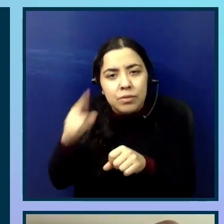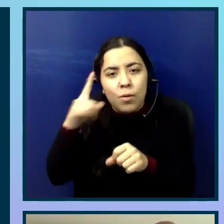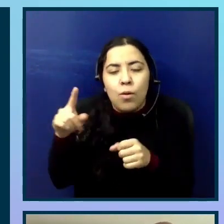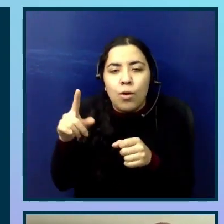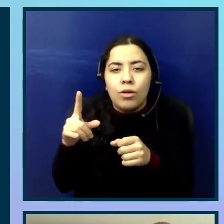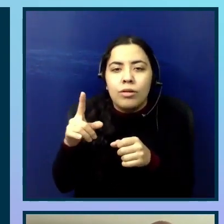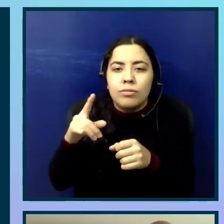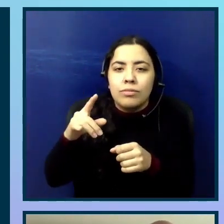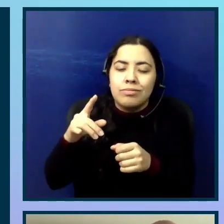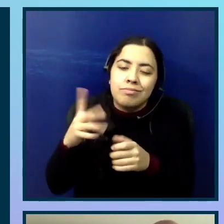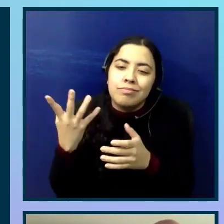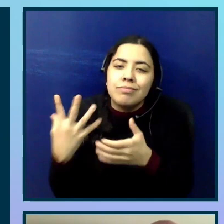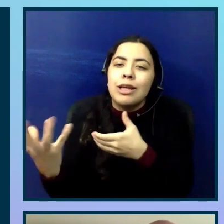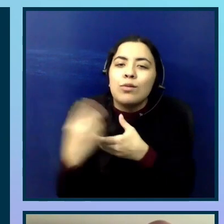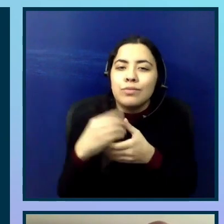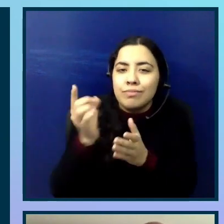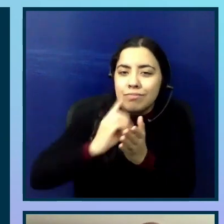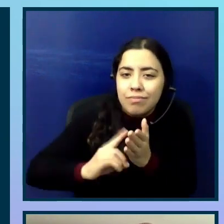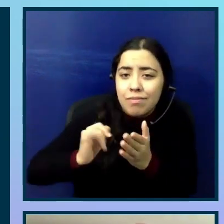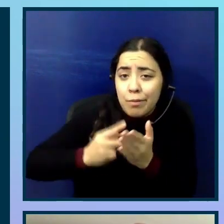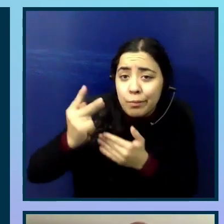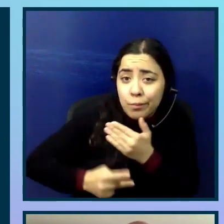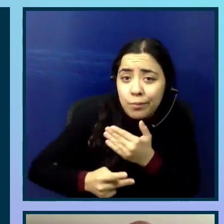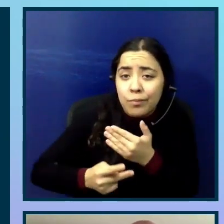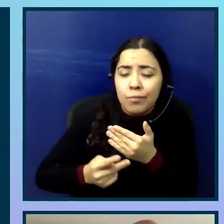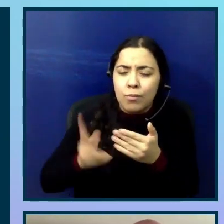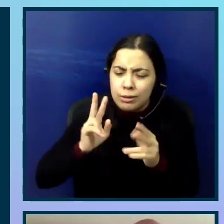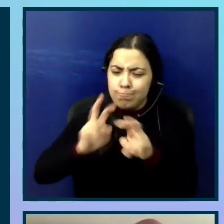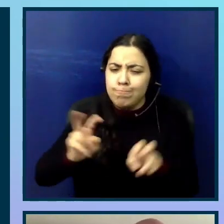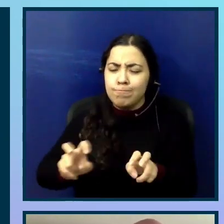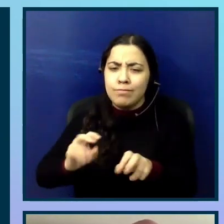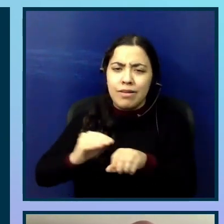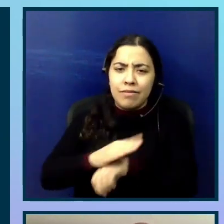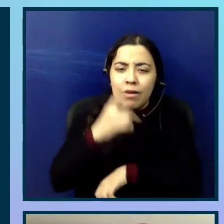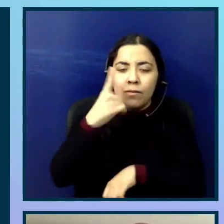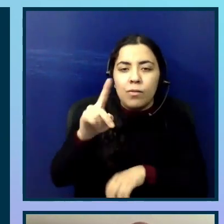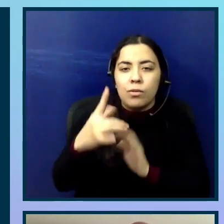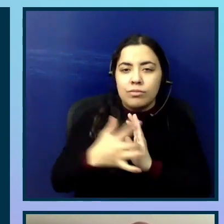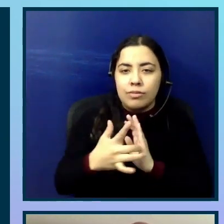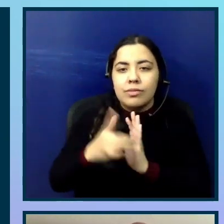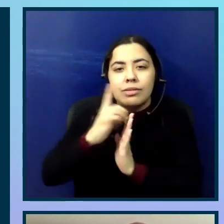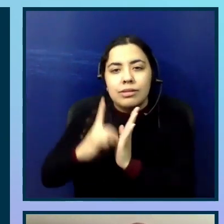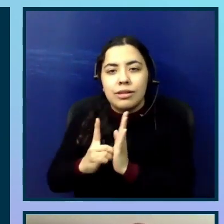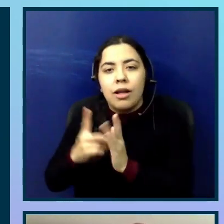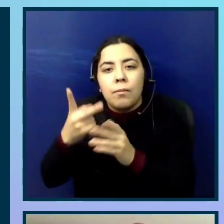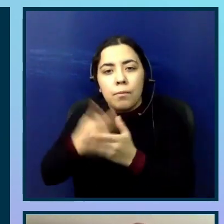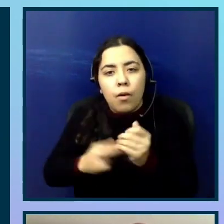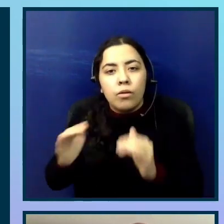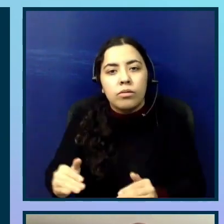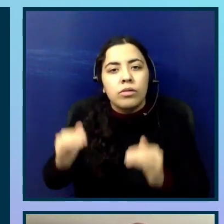We can help evaluate the impact of both technical and design improvements based on user outcomes.